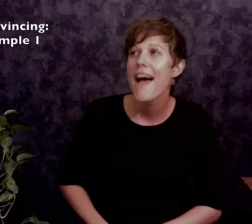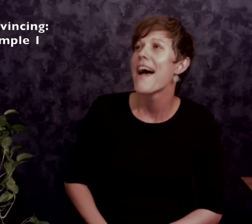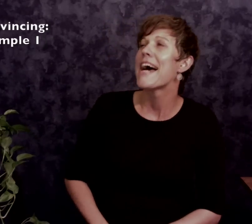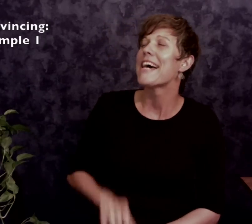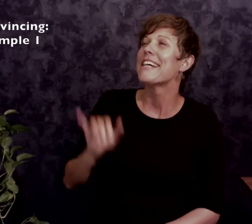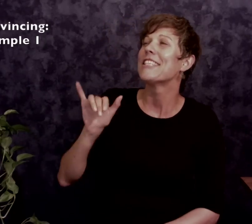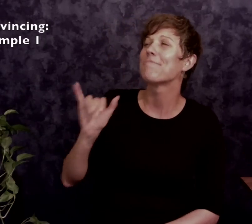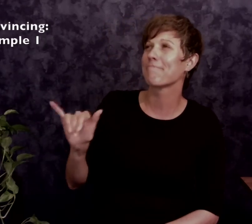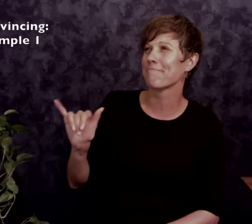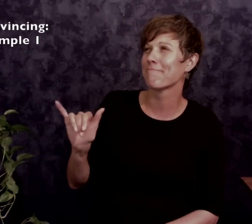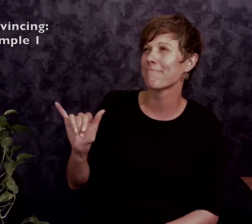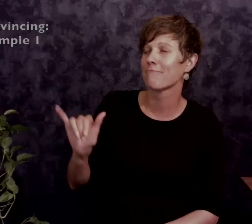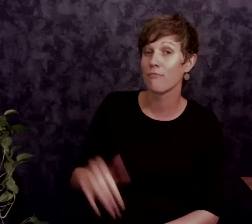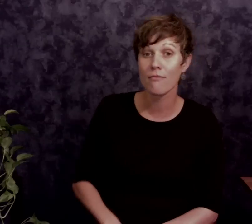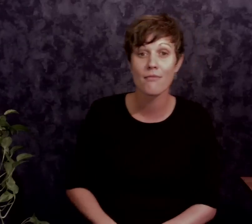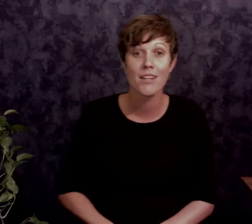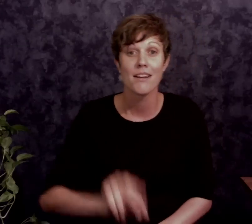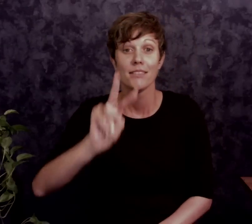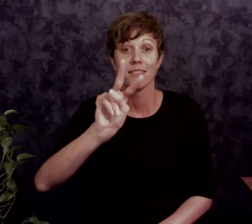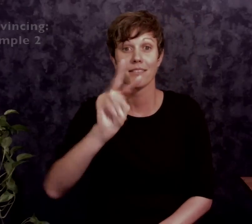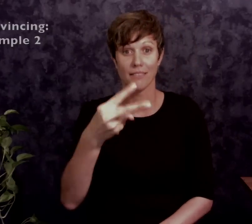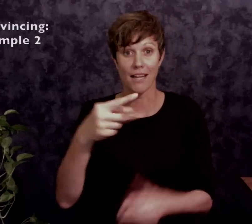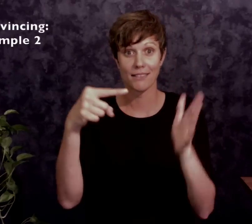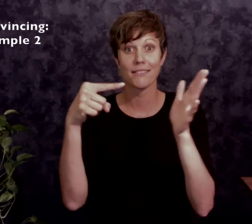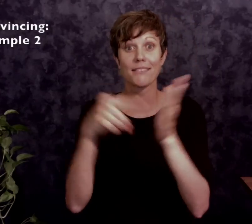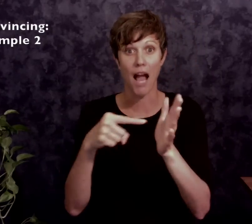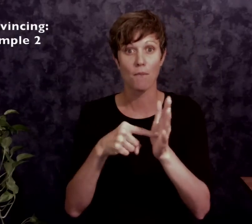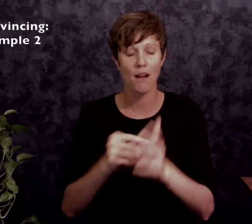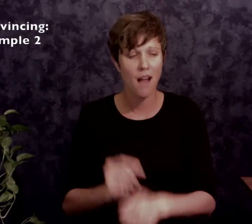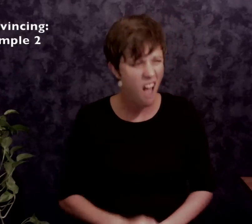Hmm... Second example...